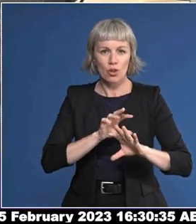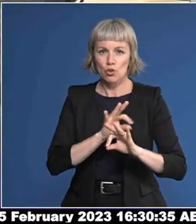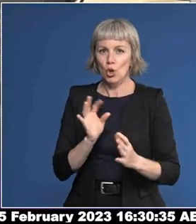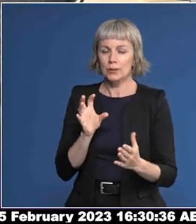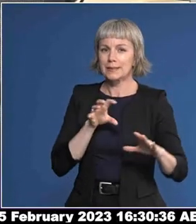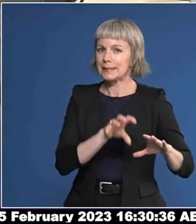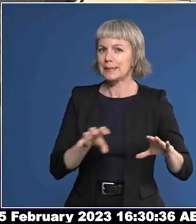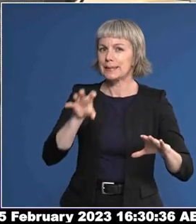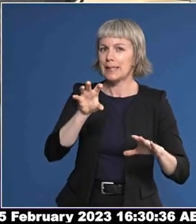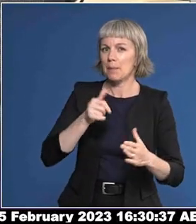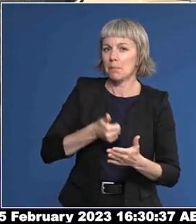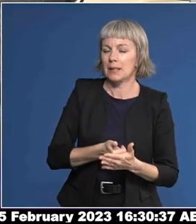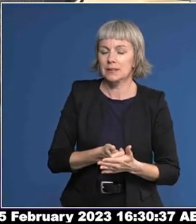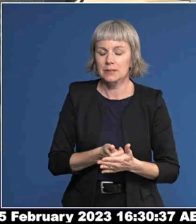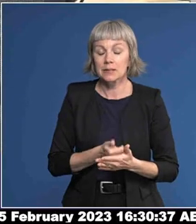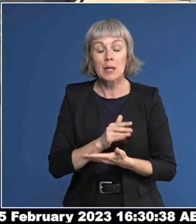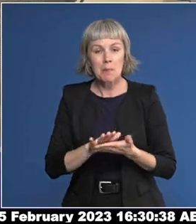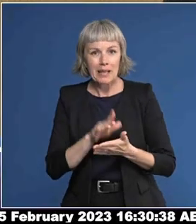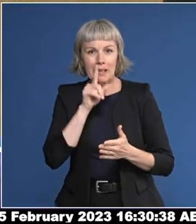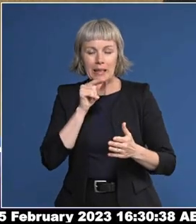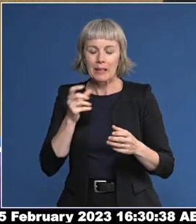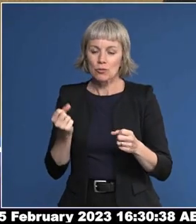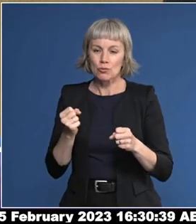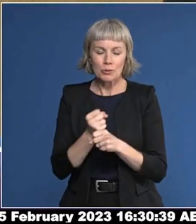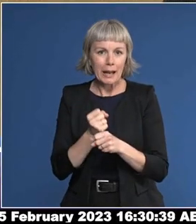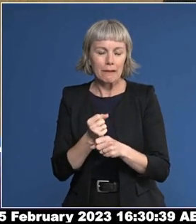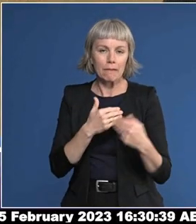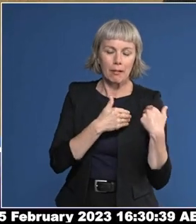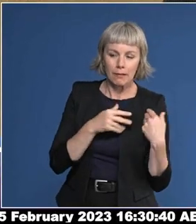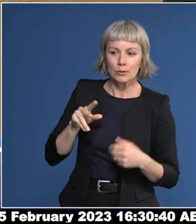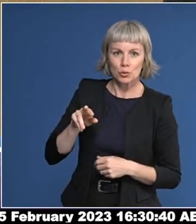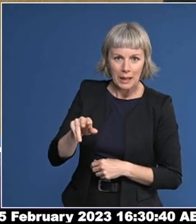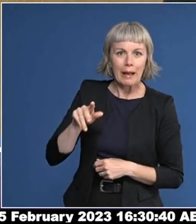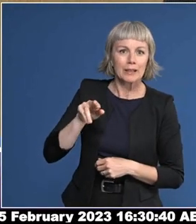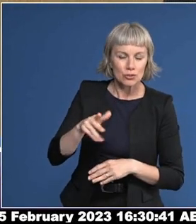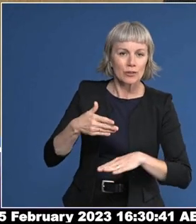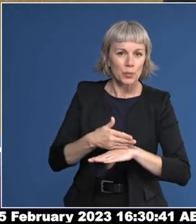duplication and difficulties. But within the support coordination space, we are aware of a few providers that are